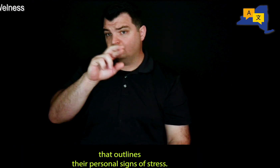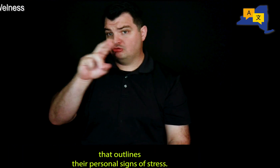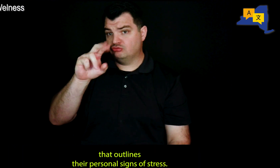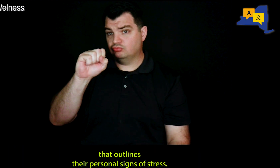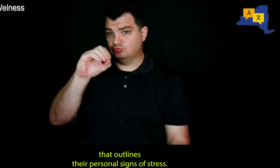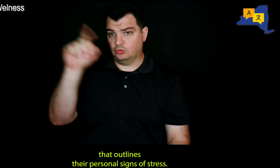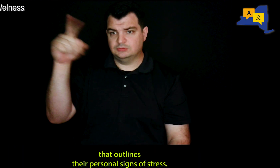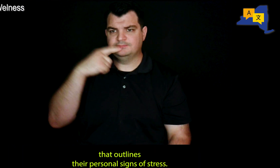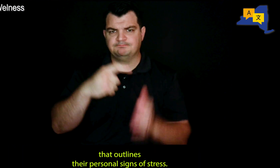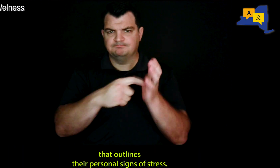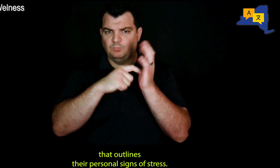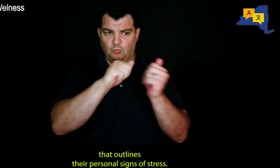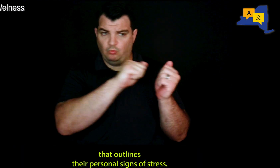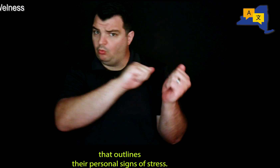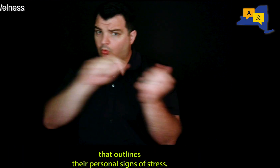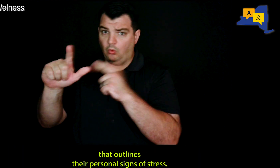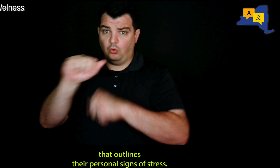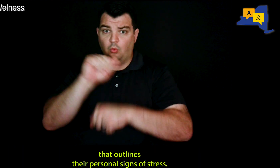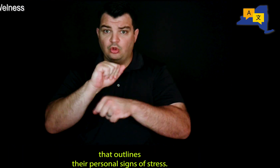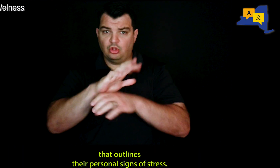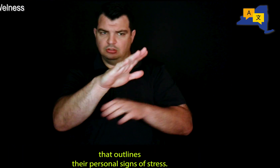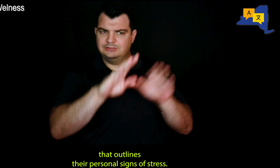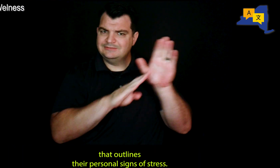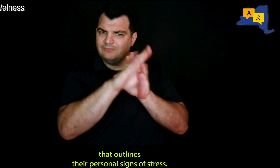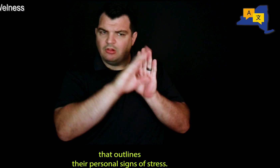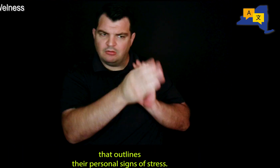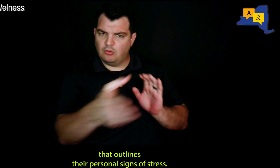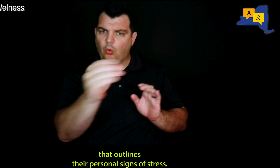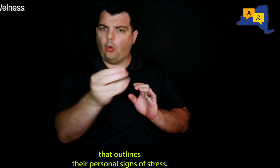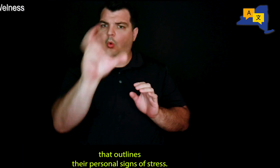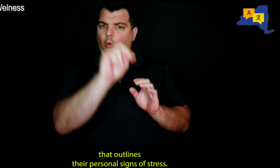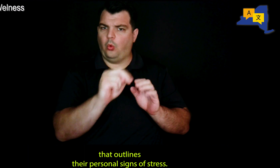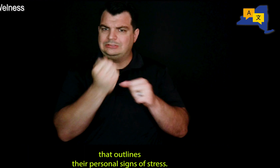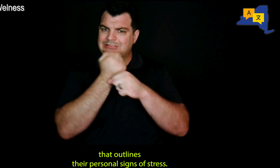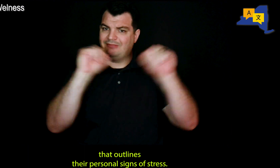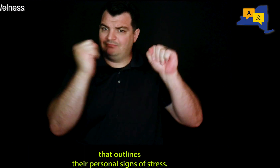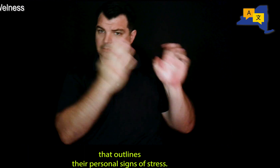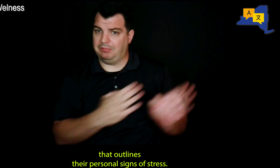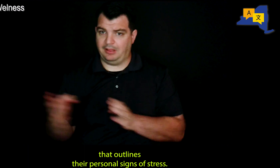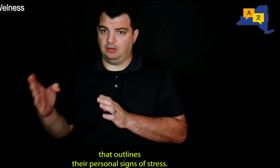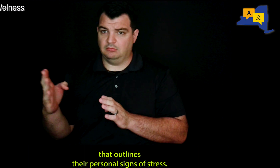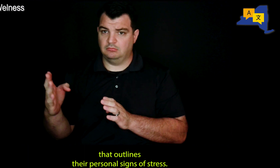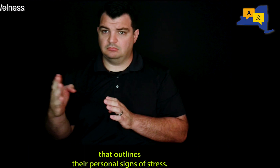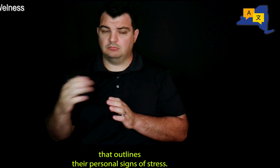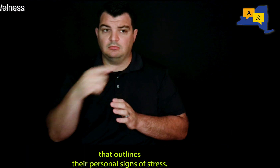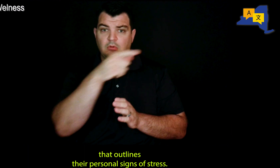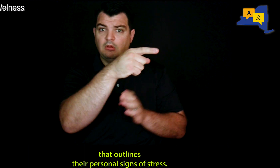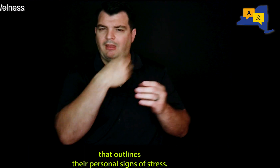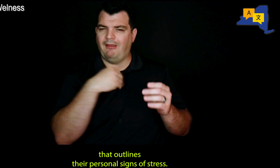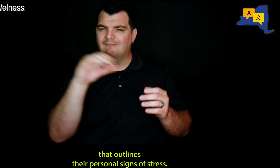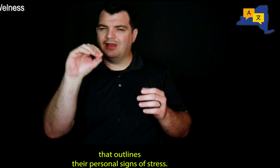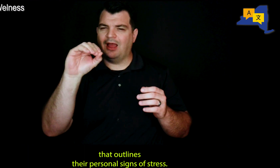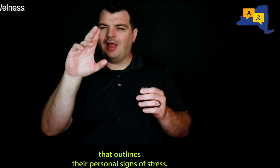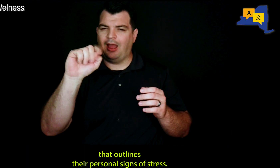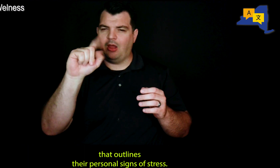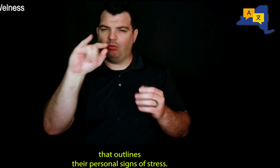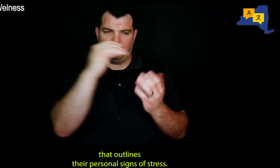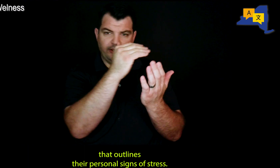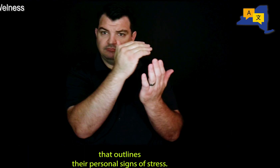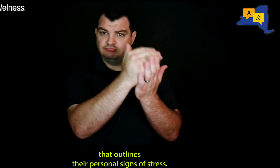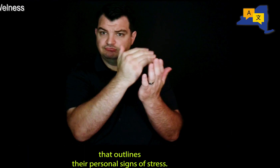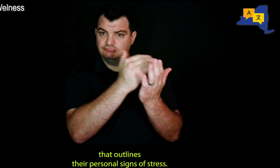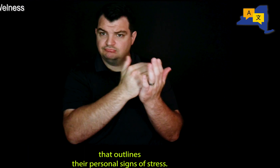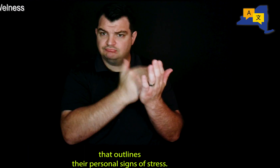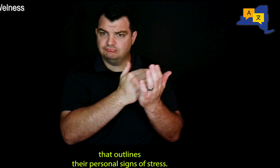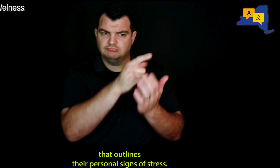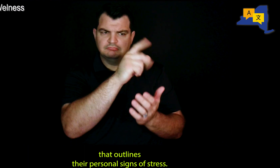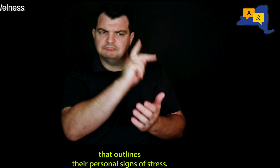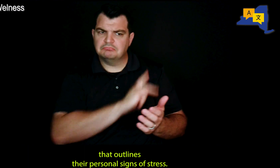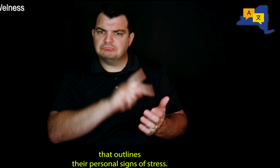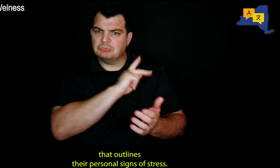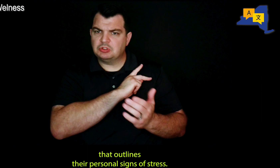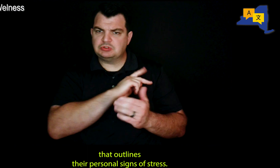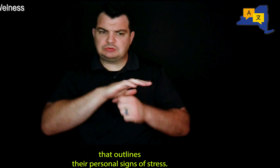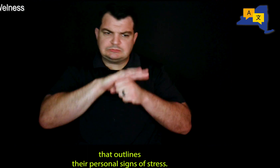that outlines their personal signs of stress.